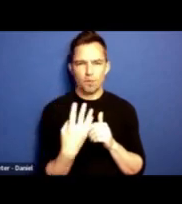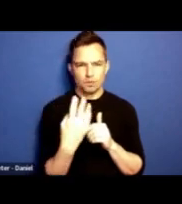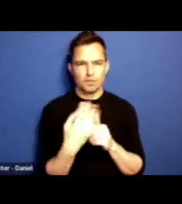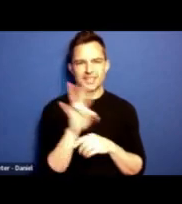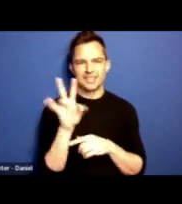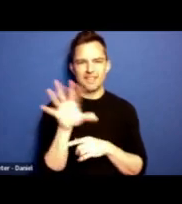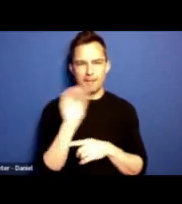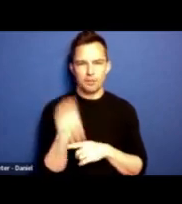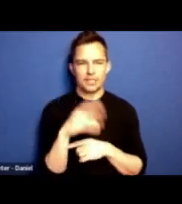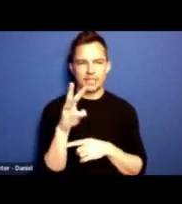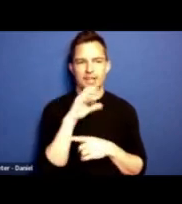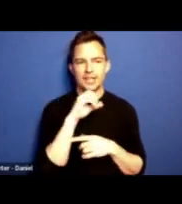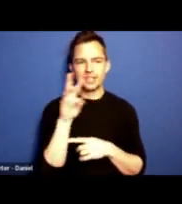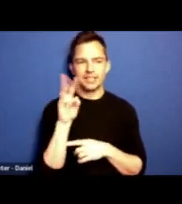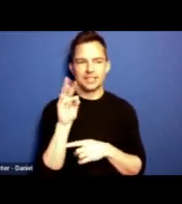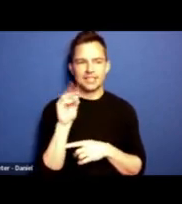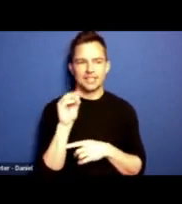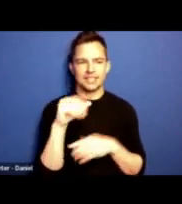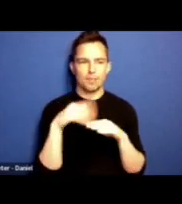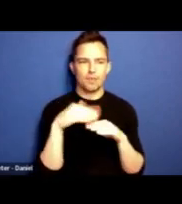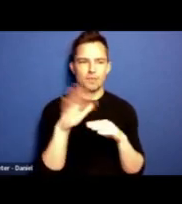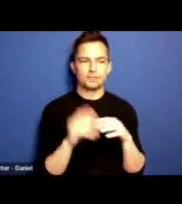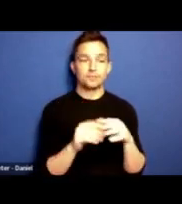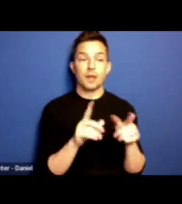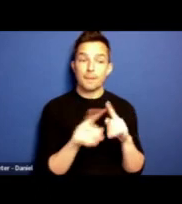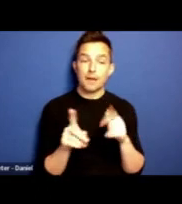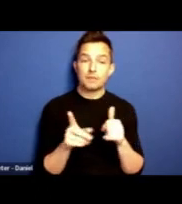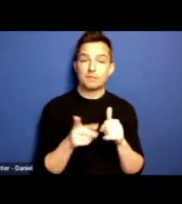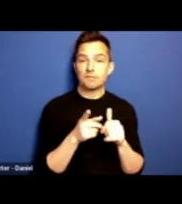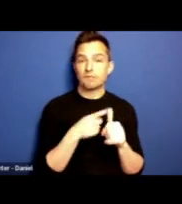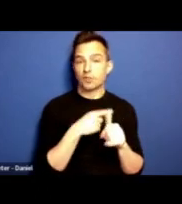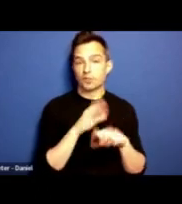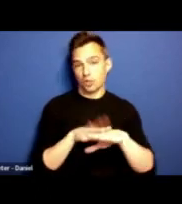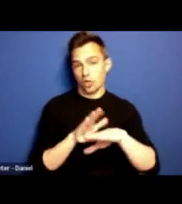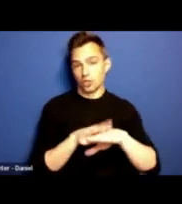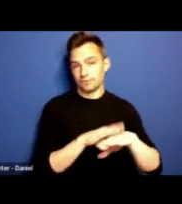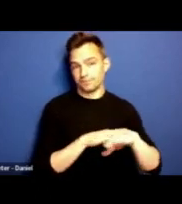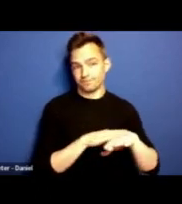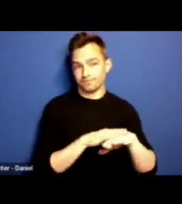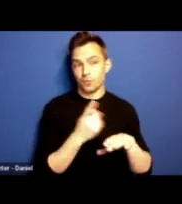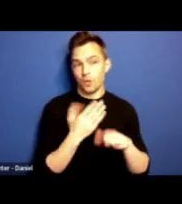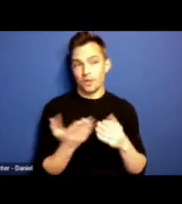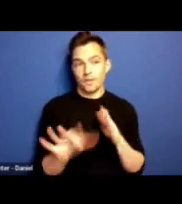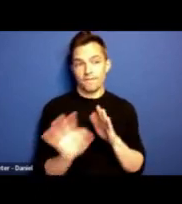60 or older. Next. But a first caution. What one of the things we found is that approximately